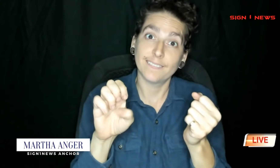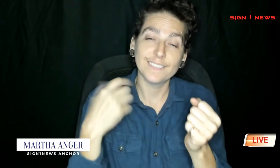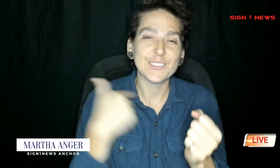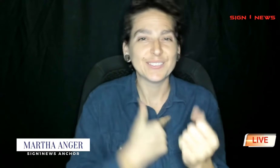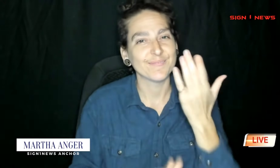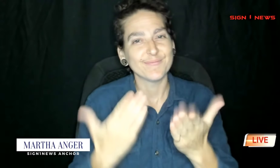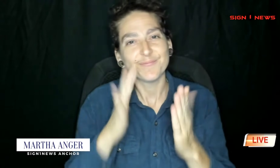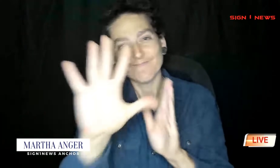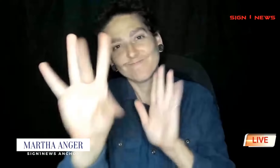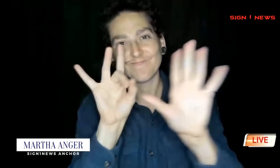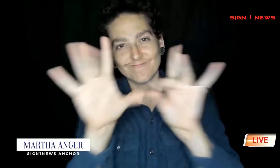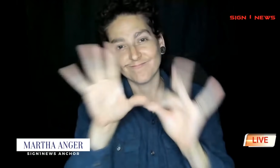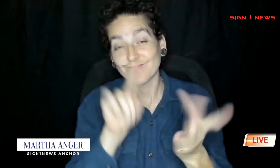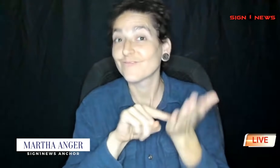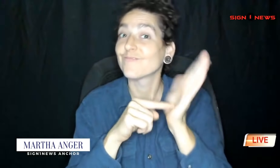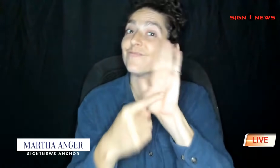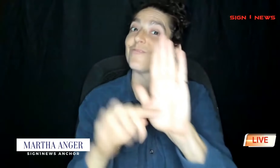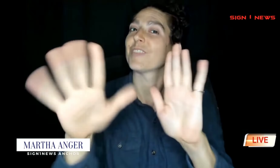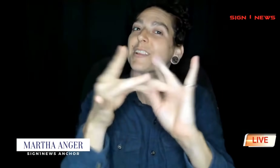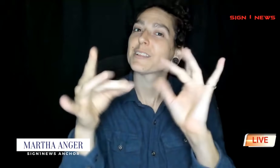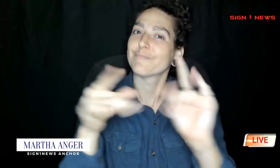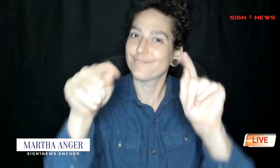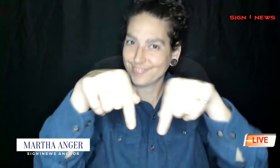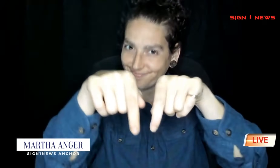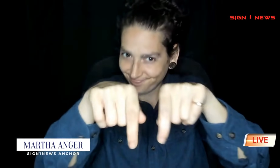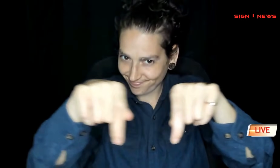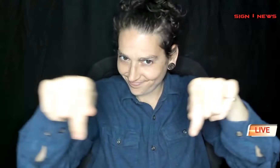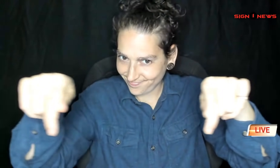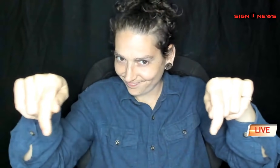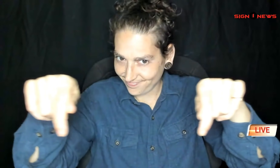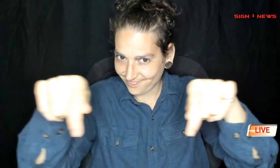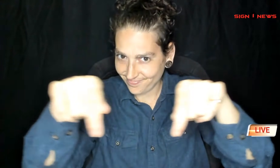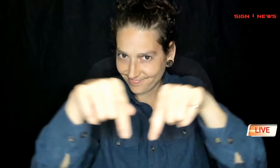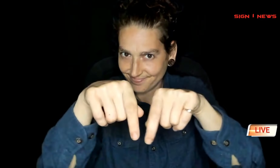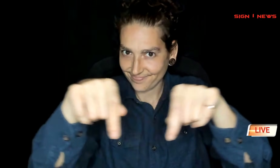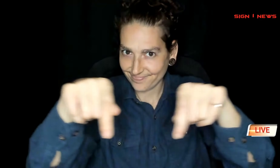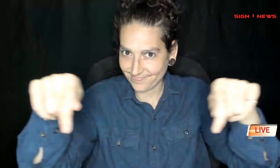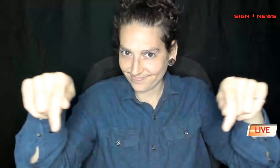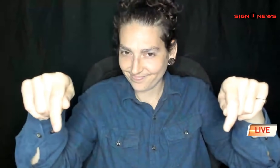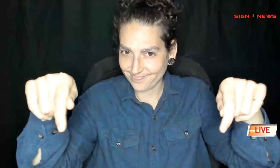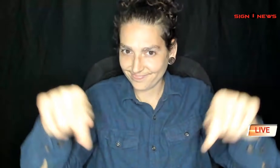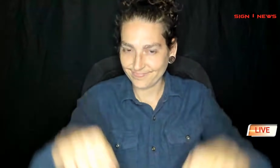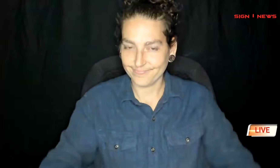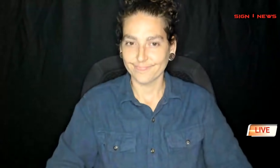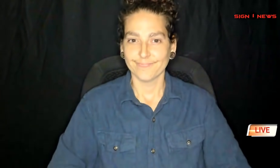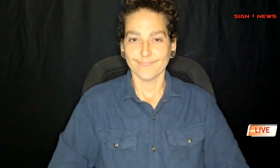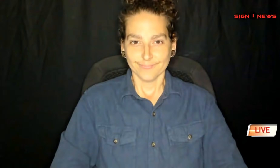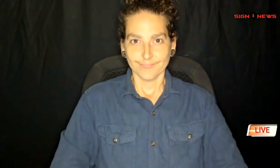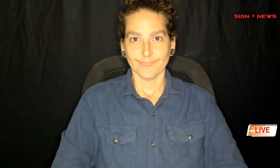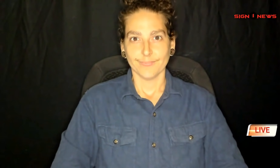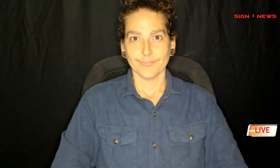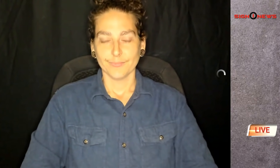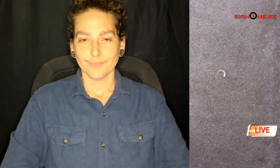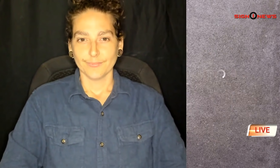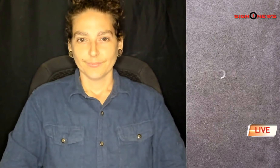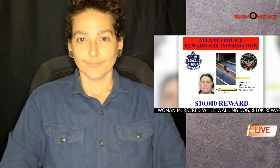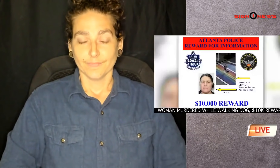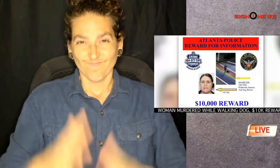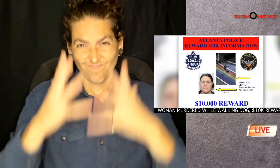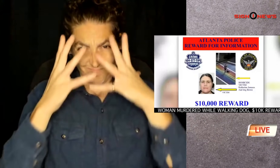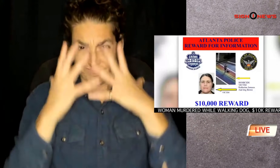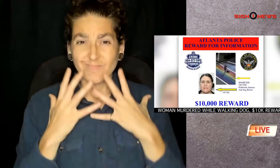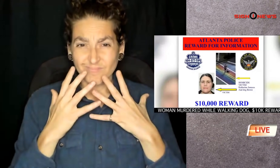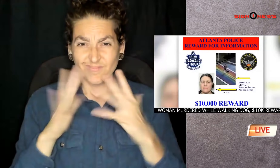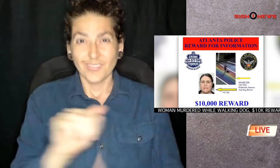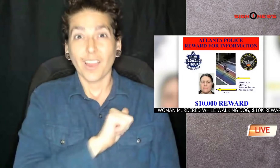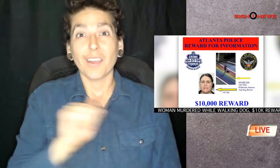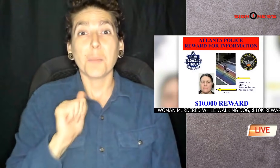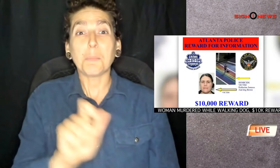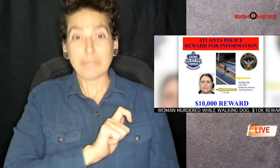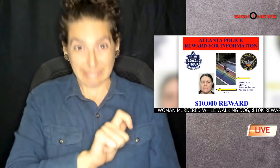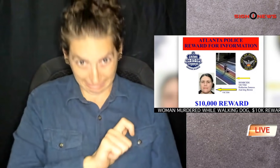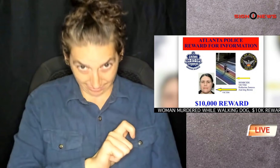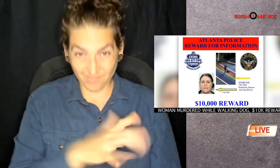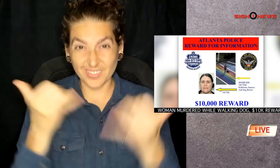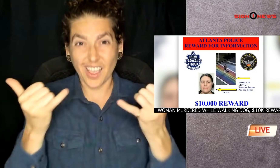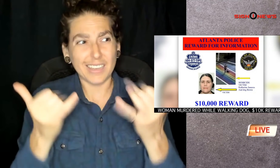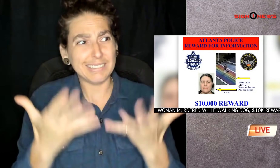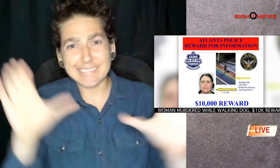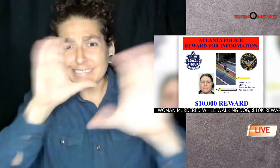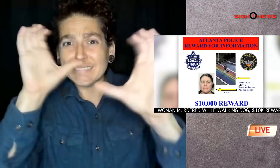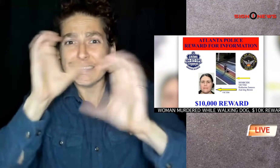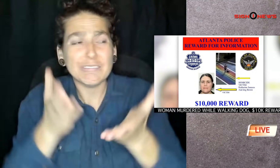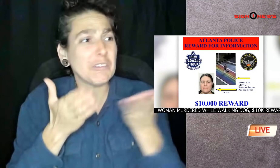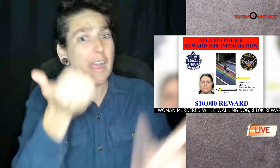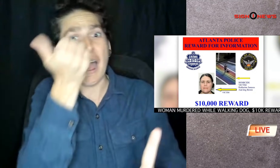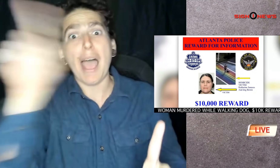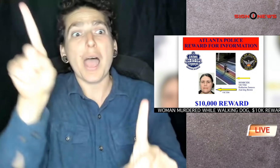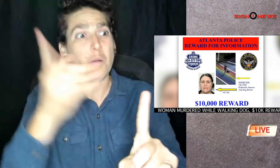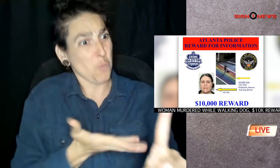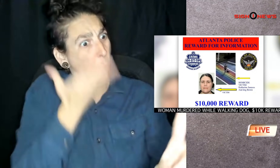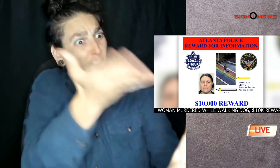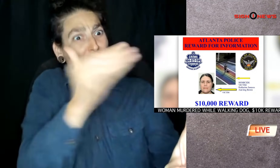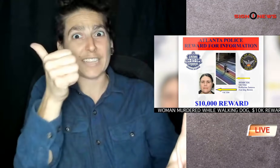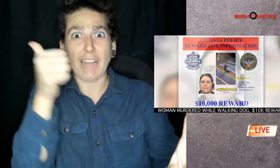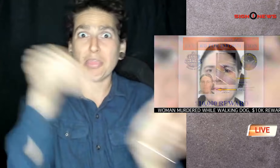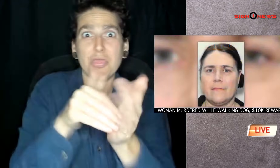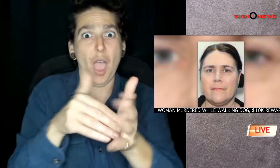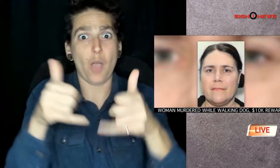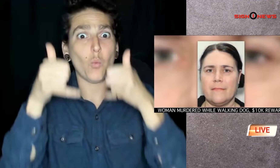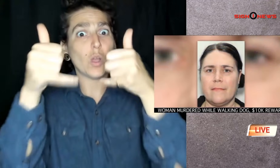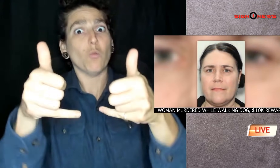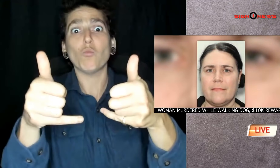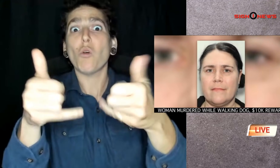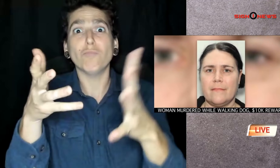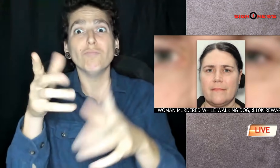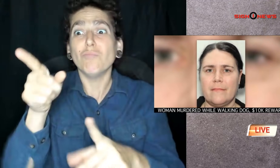we may add it at the bottom of the screen Atlanta police are offering a $10,000 reward